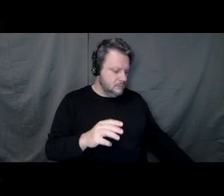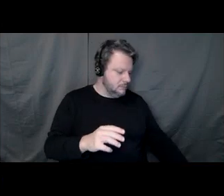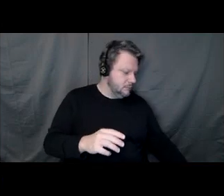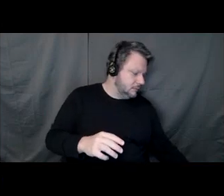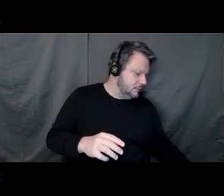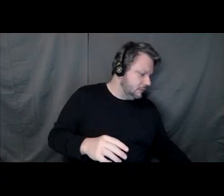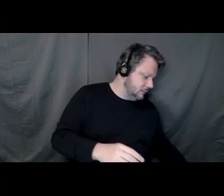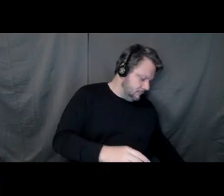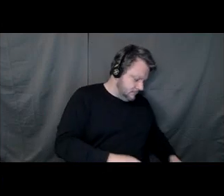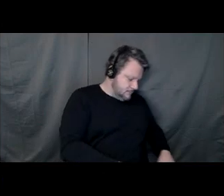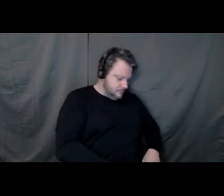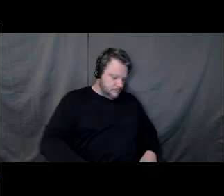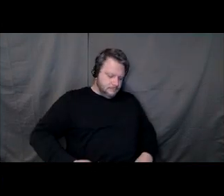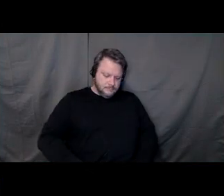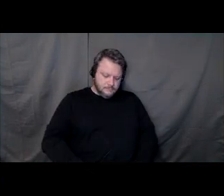I'm not sure when it went out.